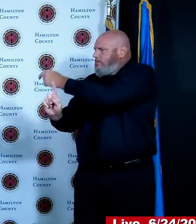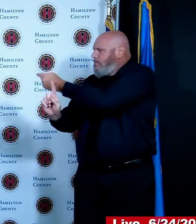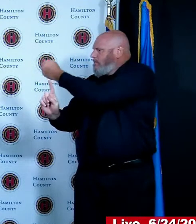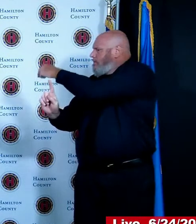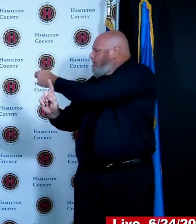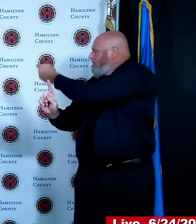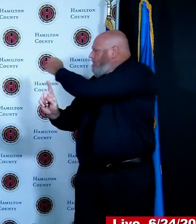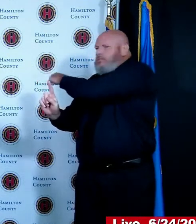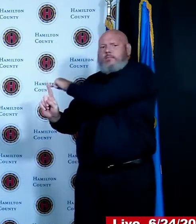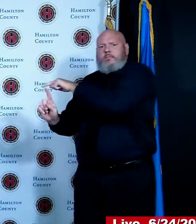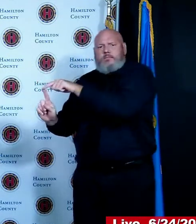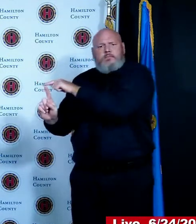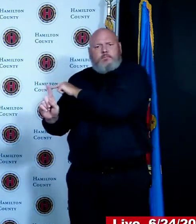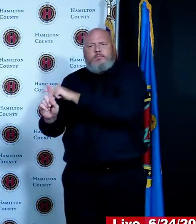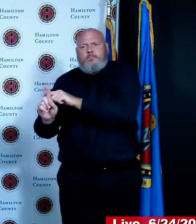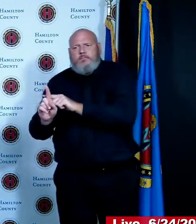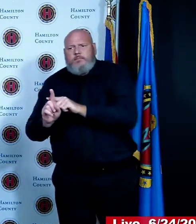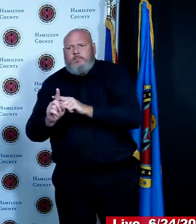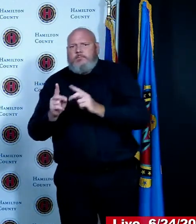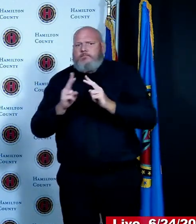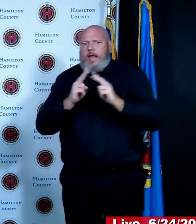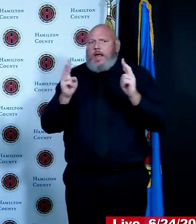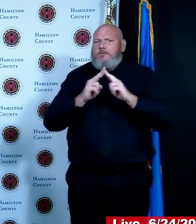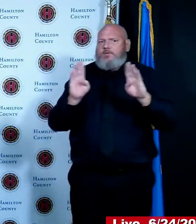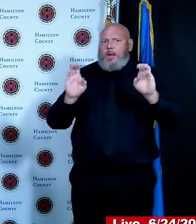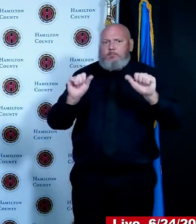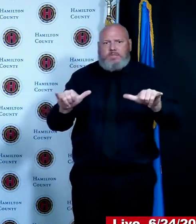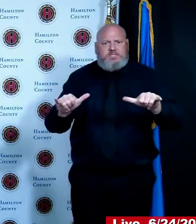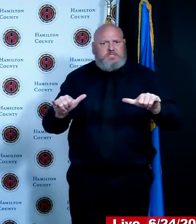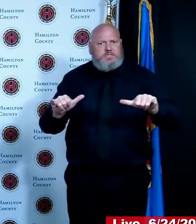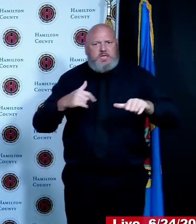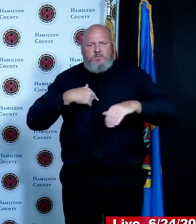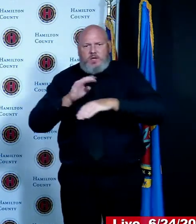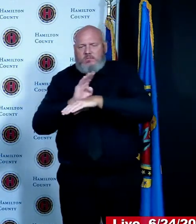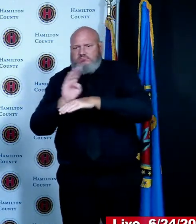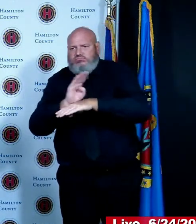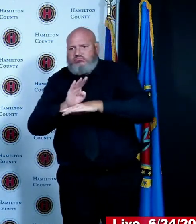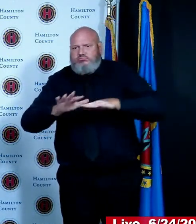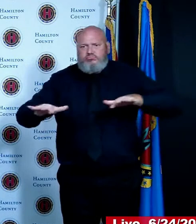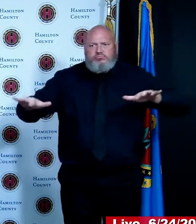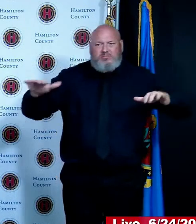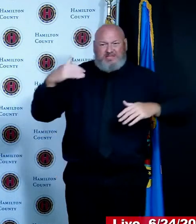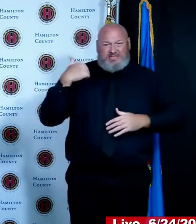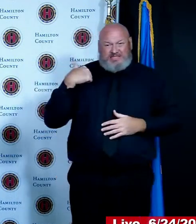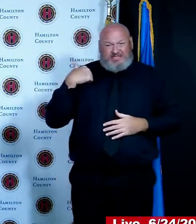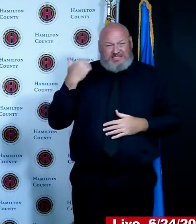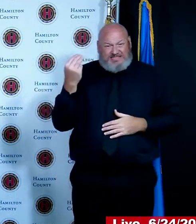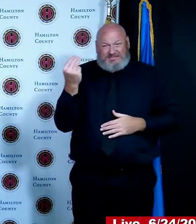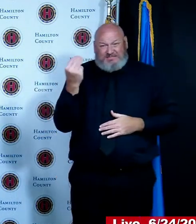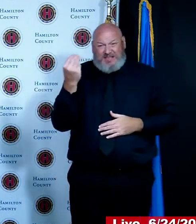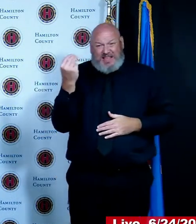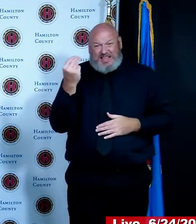we came into the office with a hundred and fourteen new cases to contact trees so our team has been very busy and working very hard to make sure that